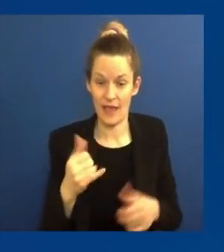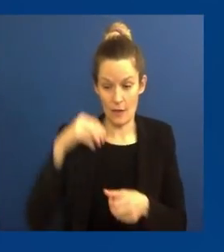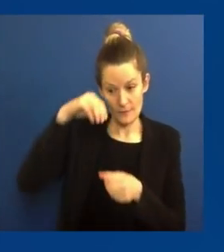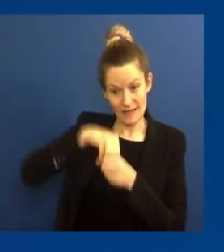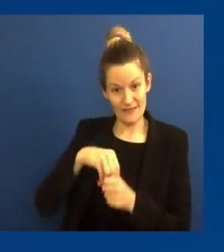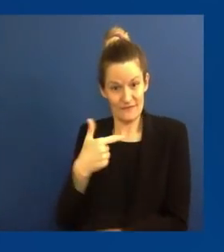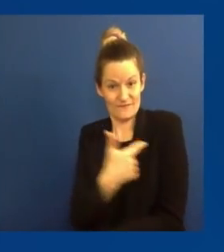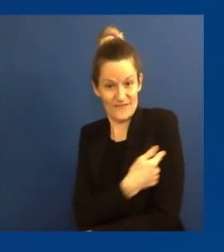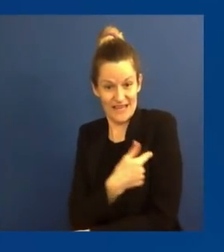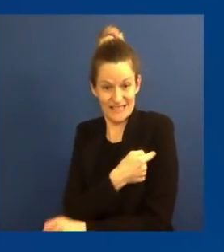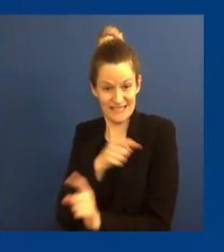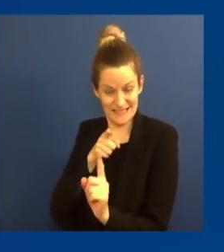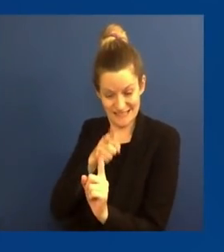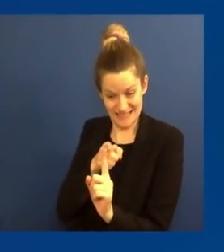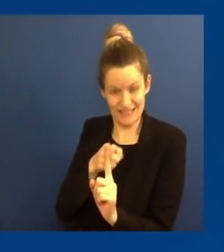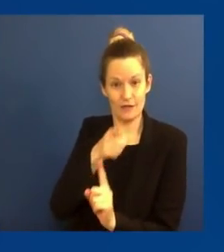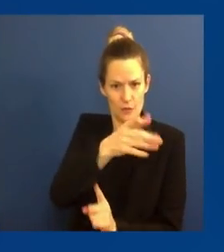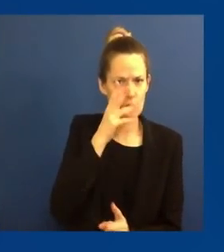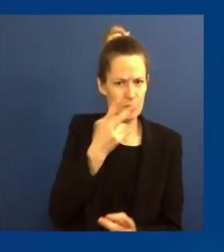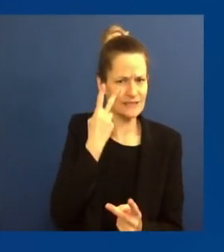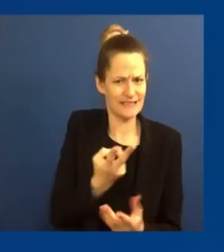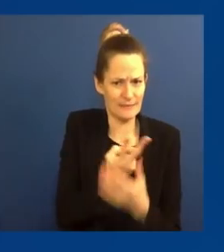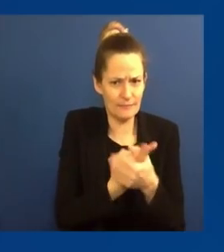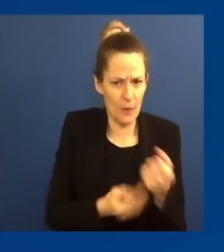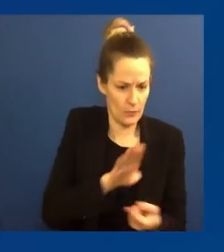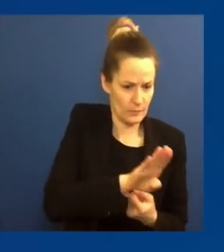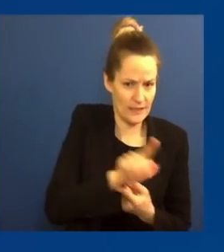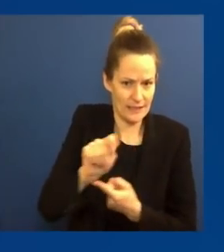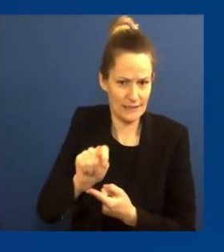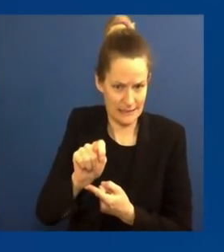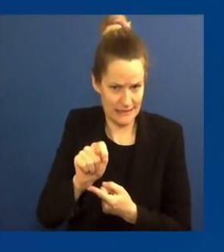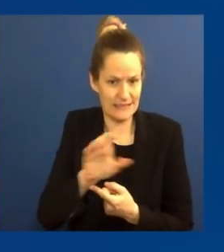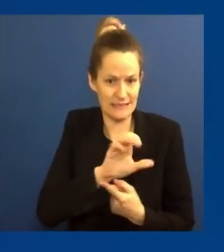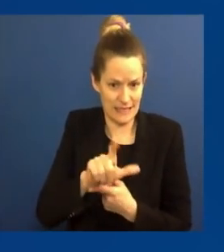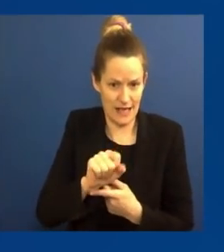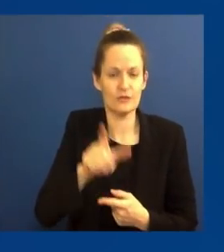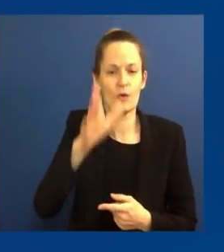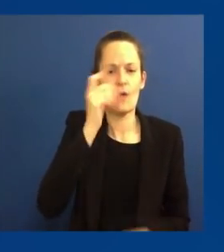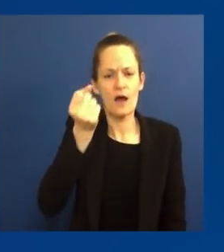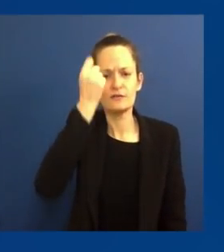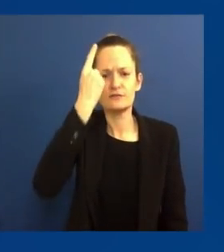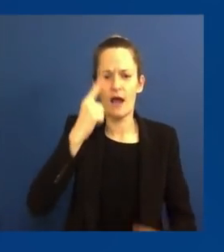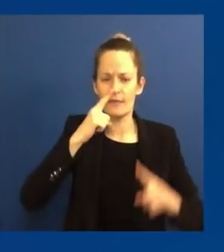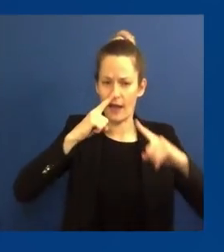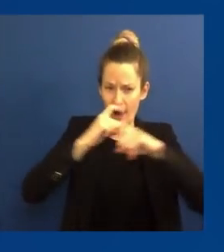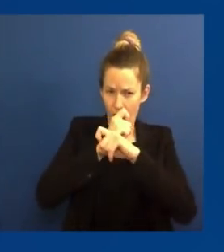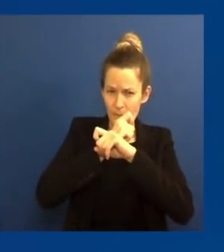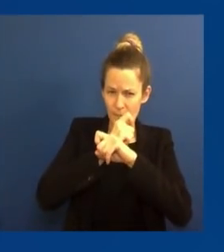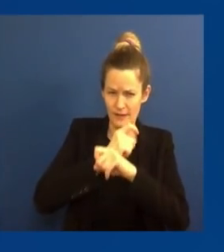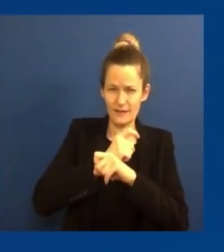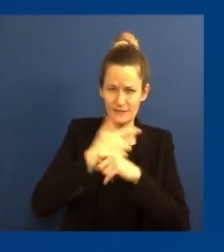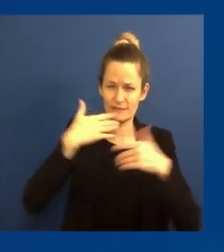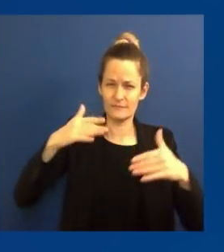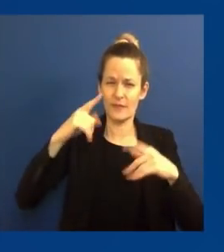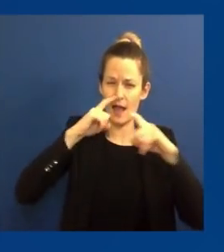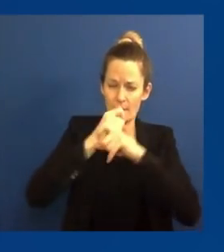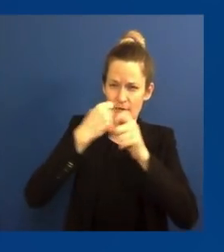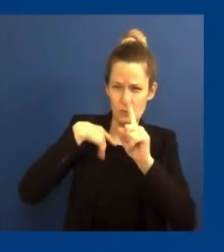and why it's important to understanding the clinical issues. Next slide. So, this is a picture, schematically,